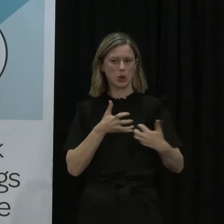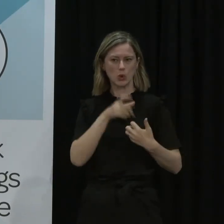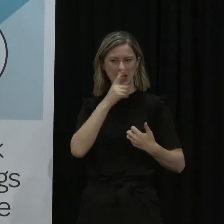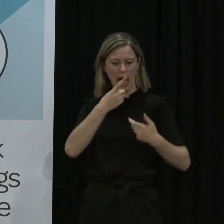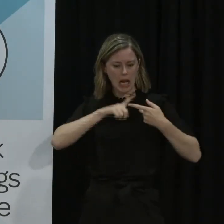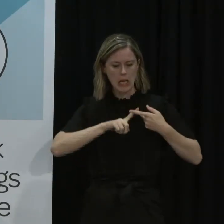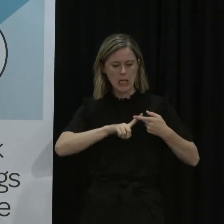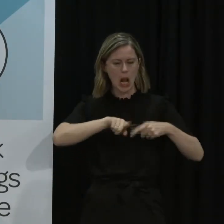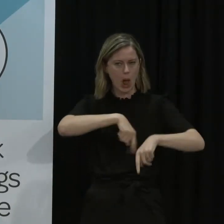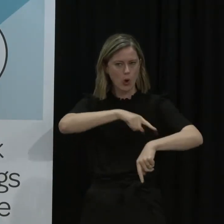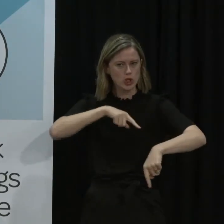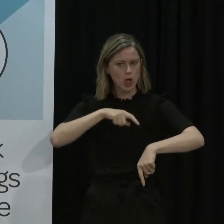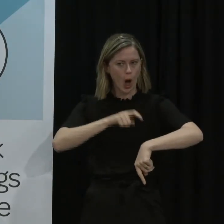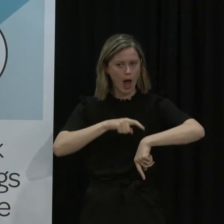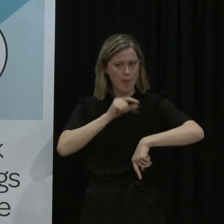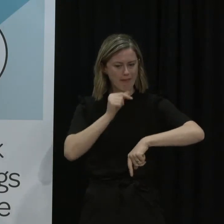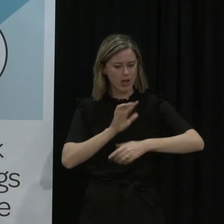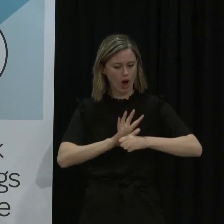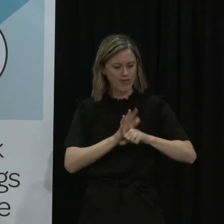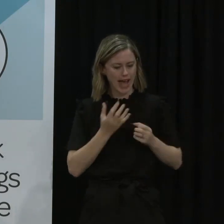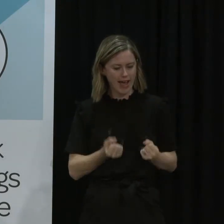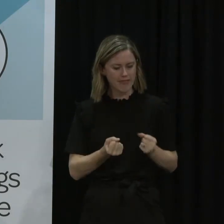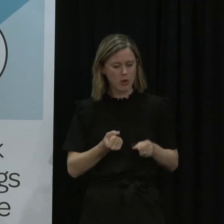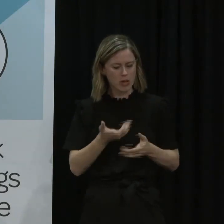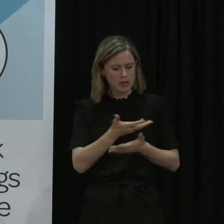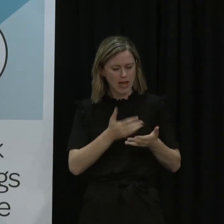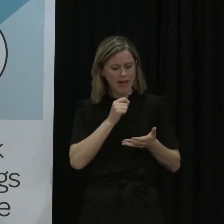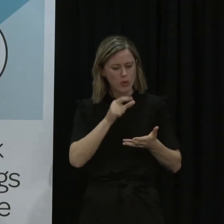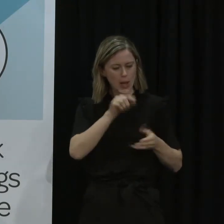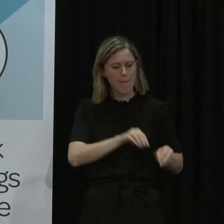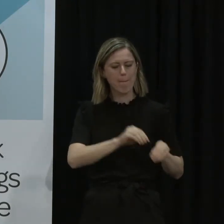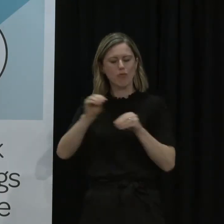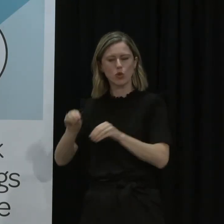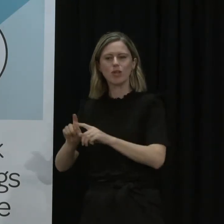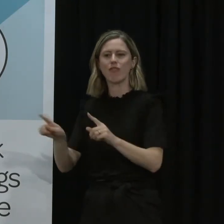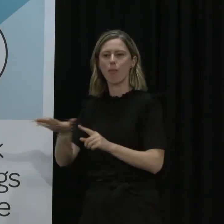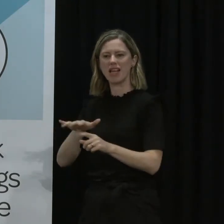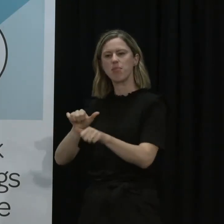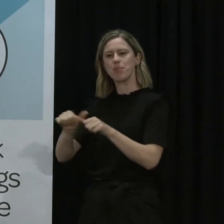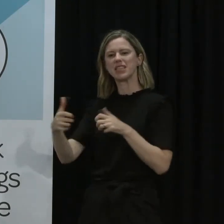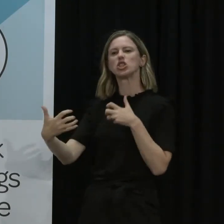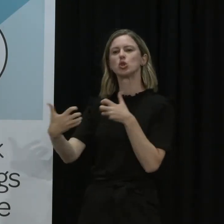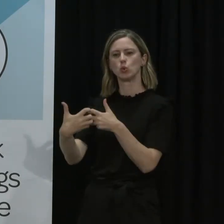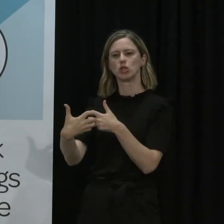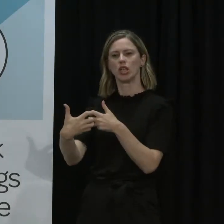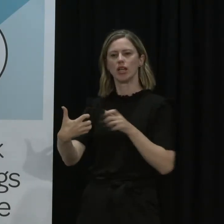their home. Of course not. But if someone is isolating in a place which is not fit for